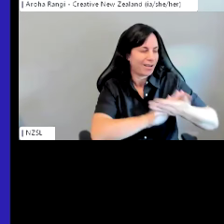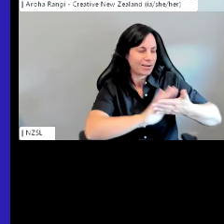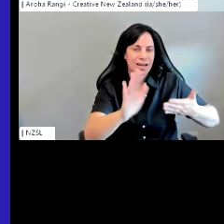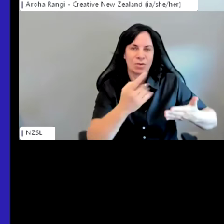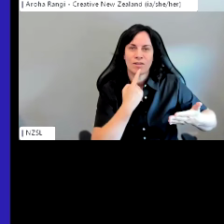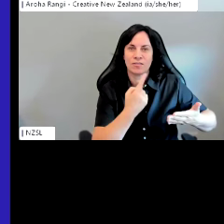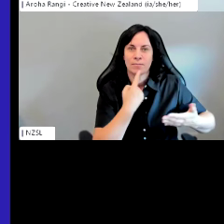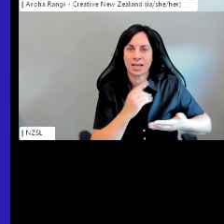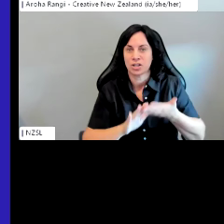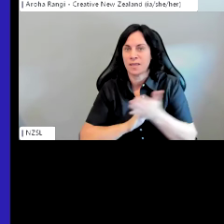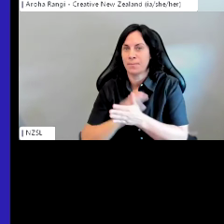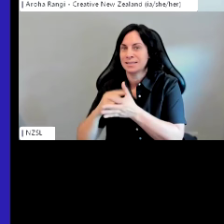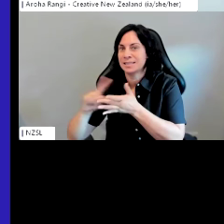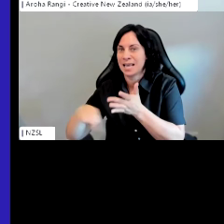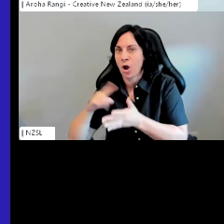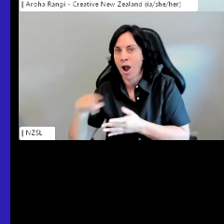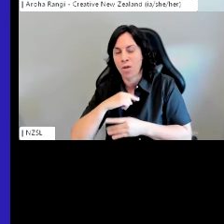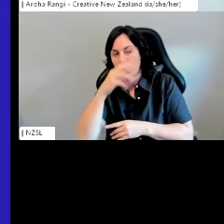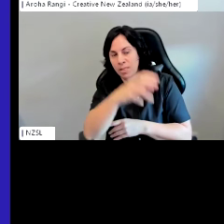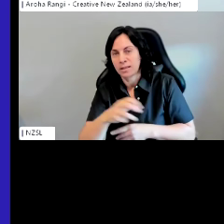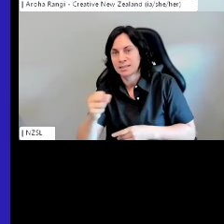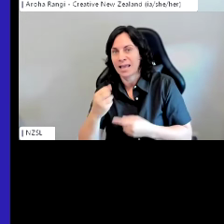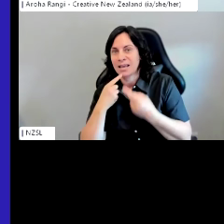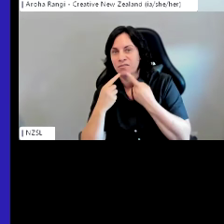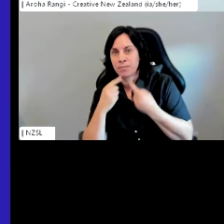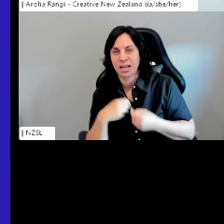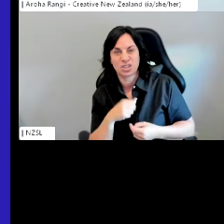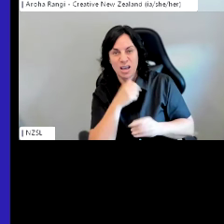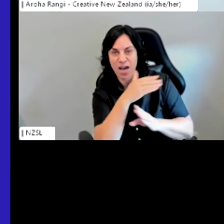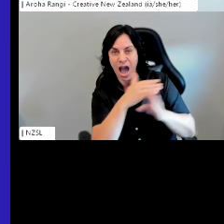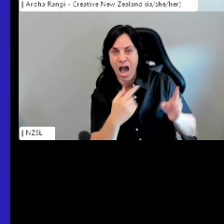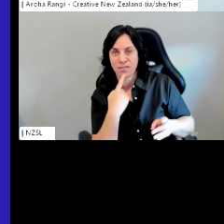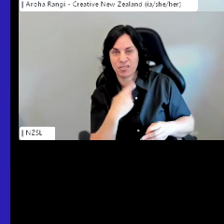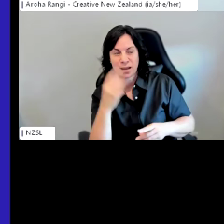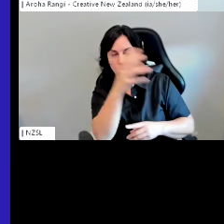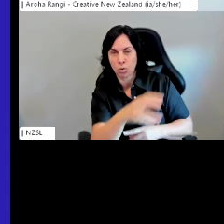models will pull your website, find partial information, and then either provide partial